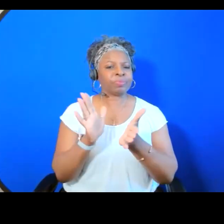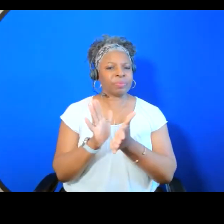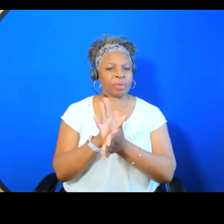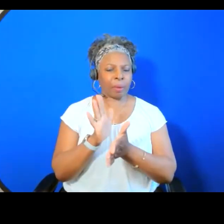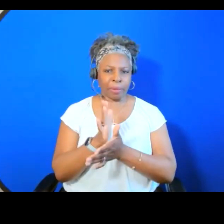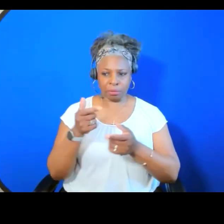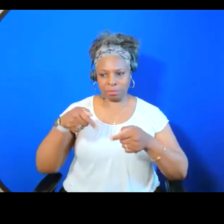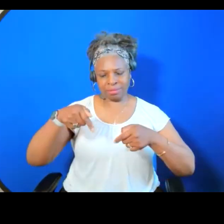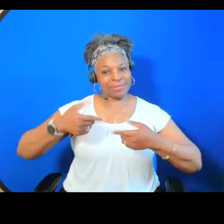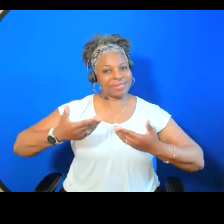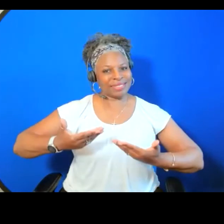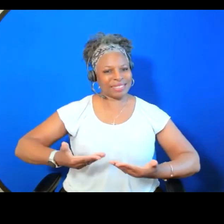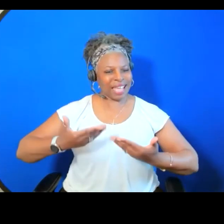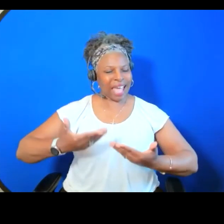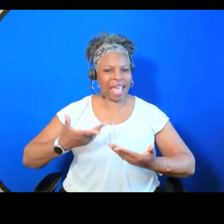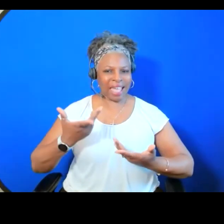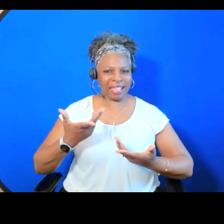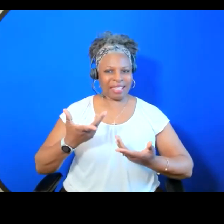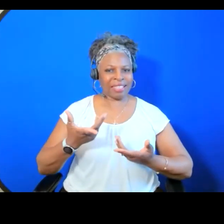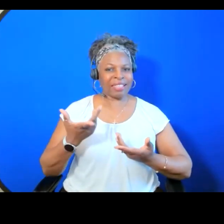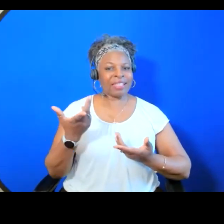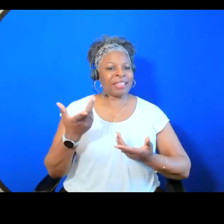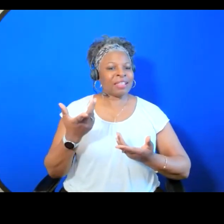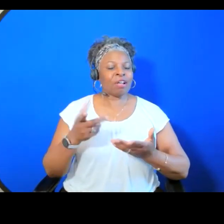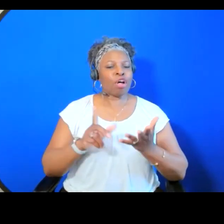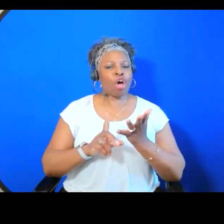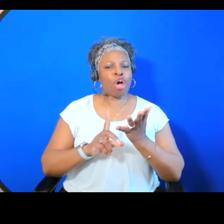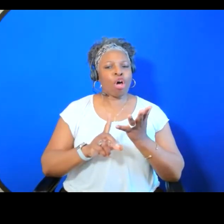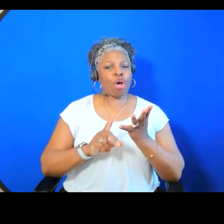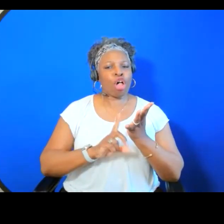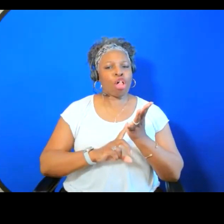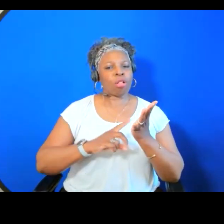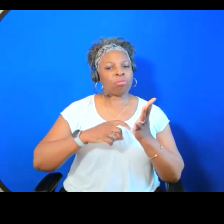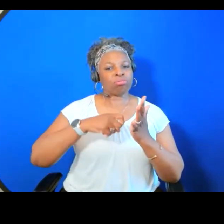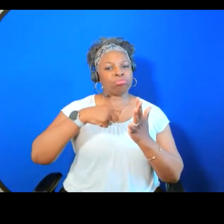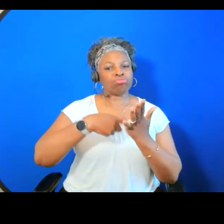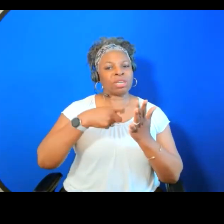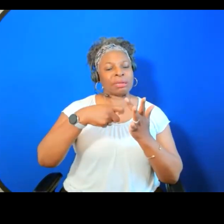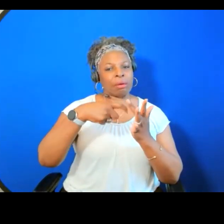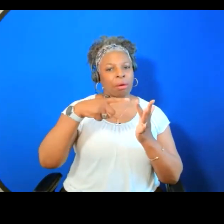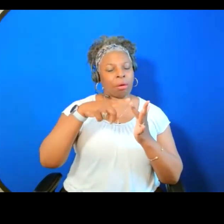will be moderated by Ulrika Flink, Artistic Director at Konsthall C,